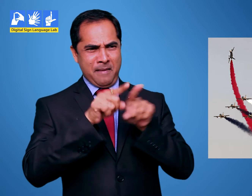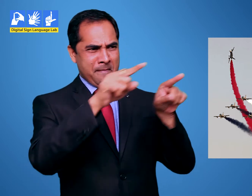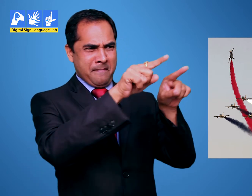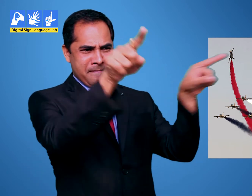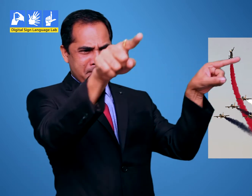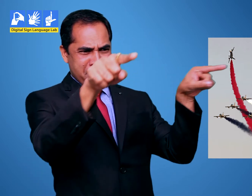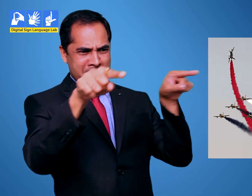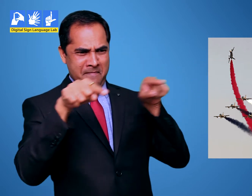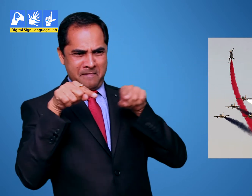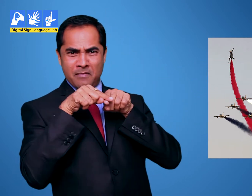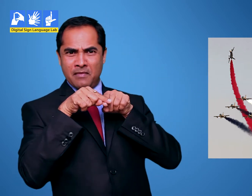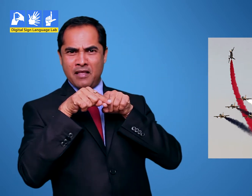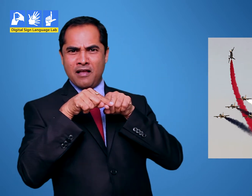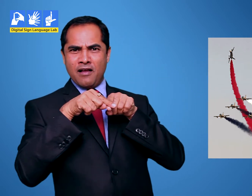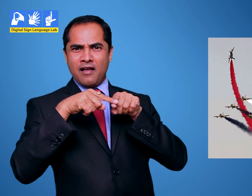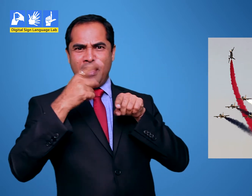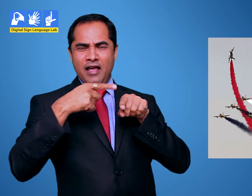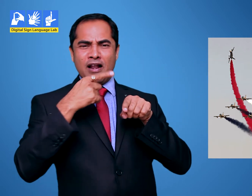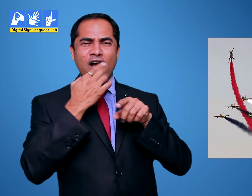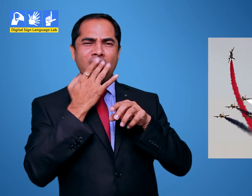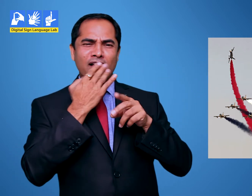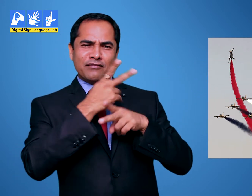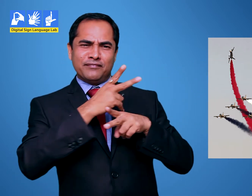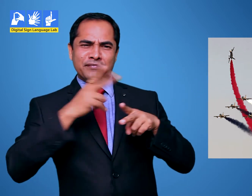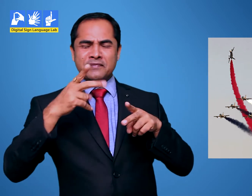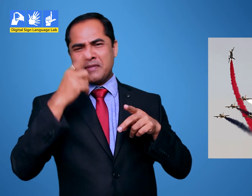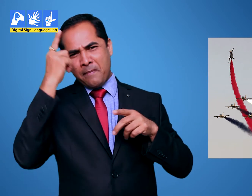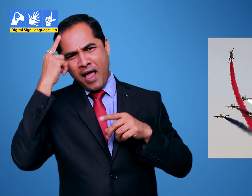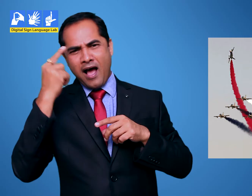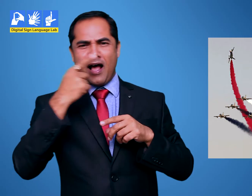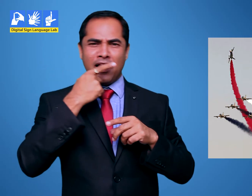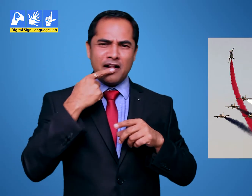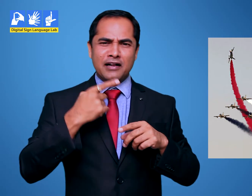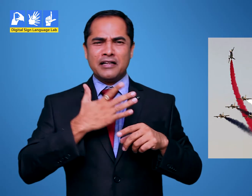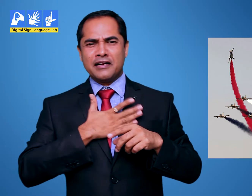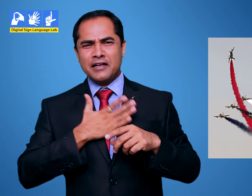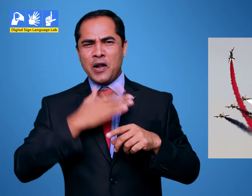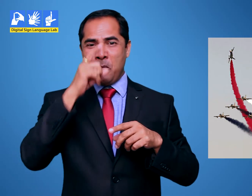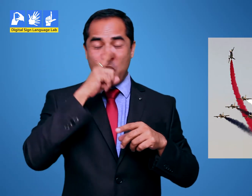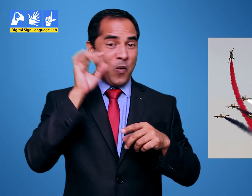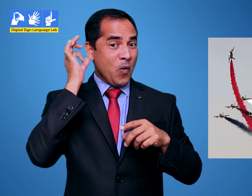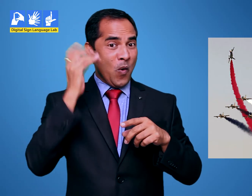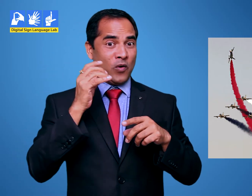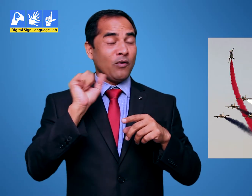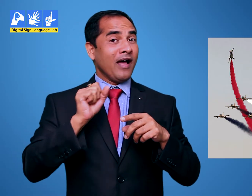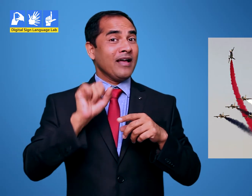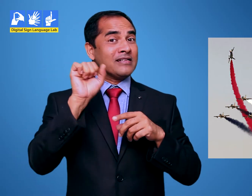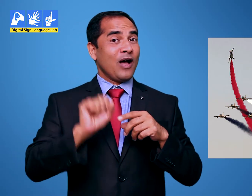chevron of Impala jets left smoke trail of black, red, green, blue & gold of new